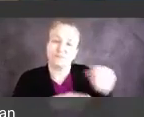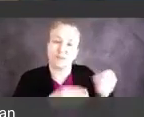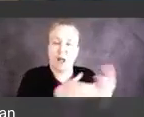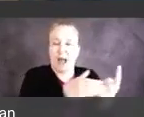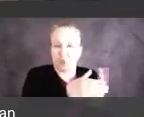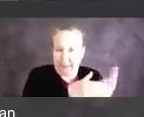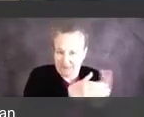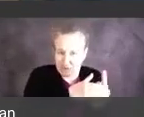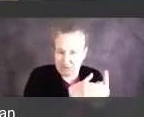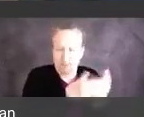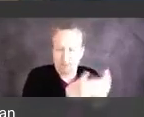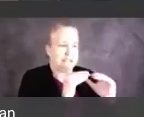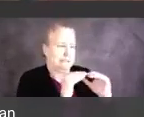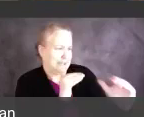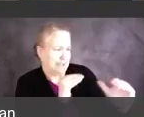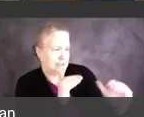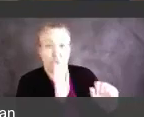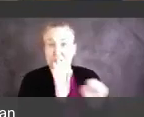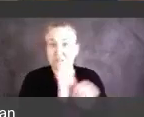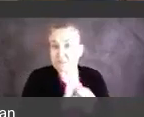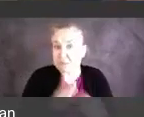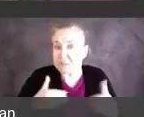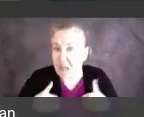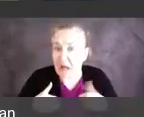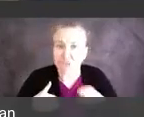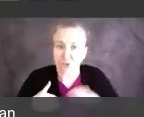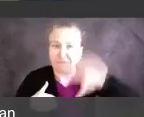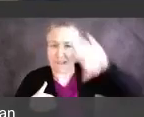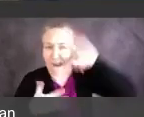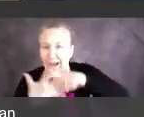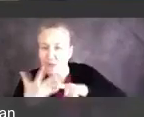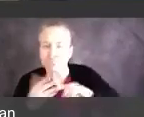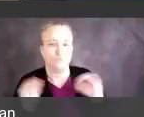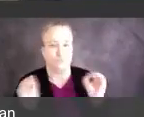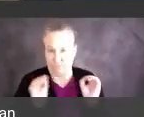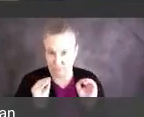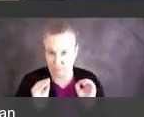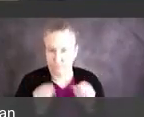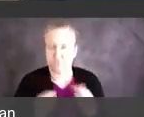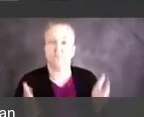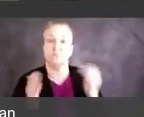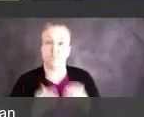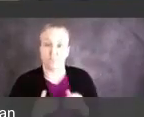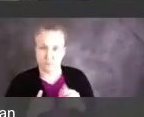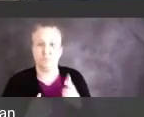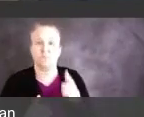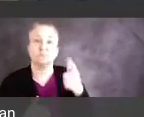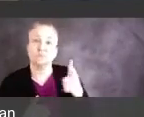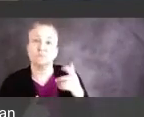symptoms. Our positivity rate has continued a downward trend this week.